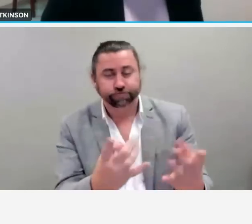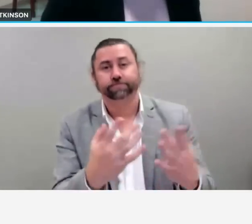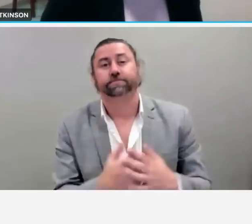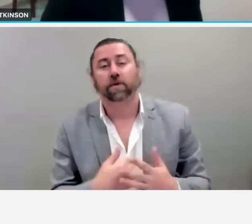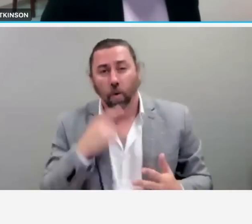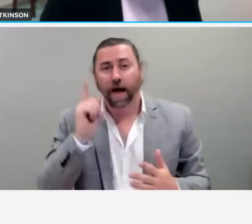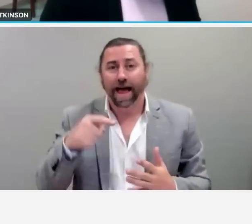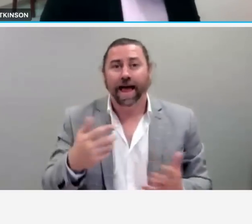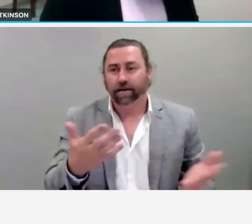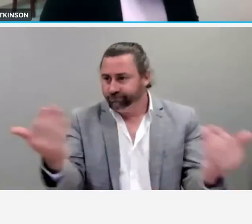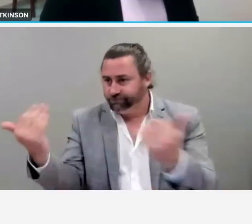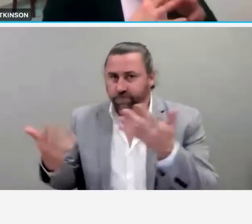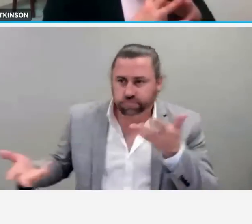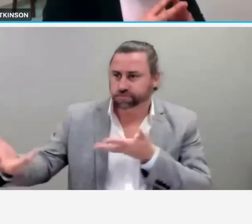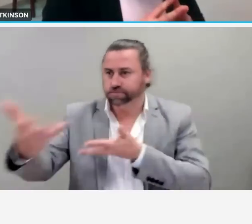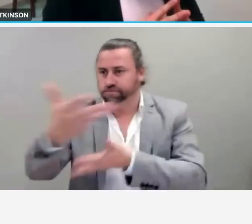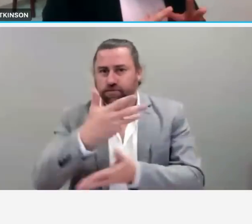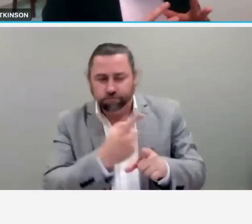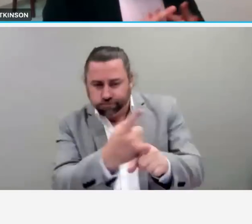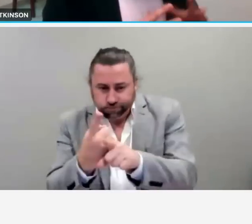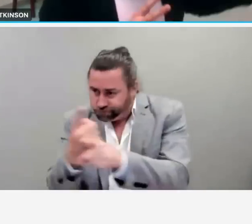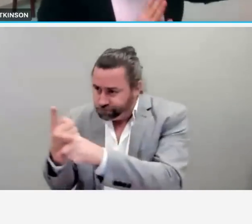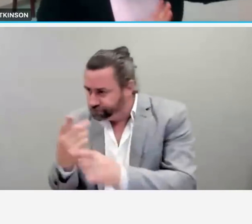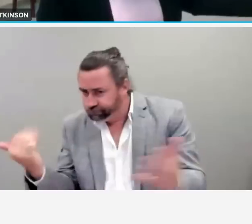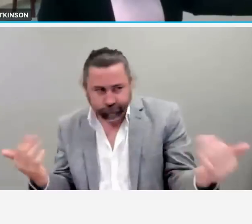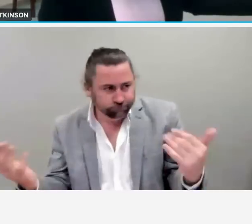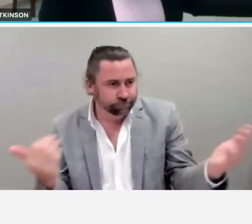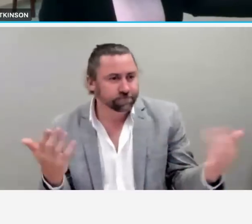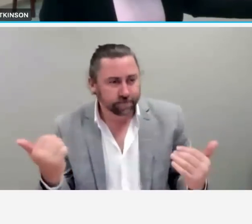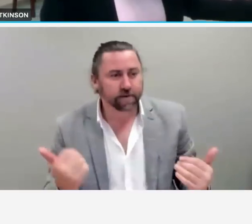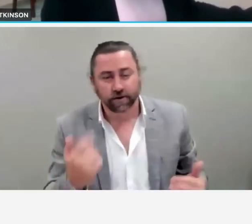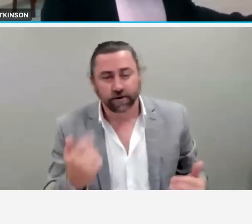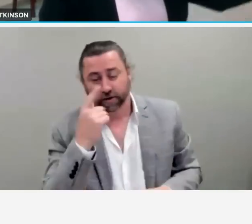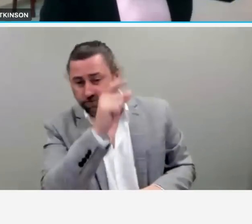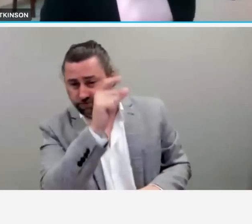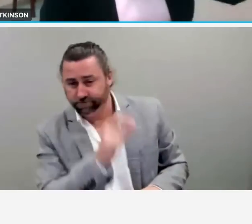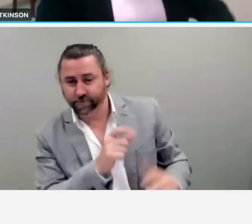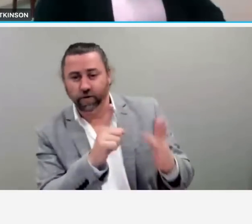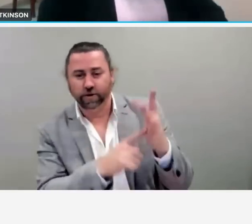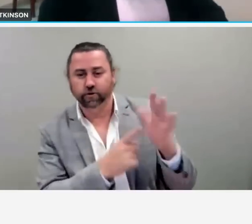consultations looking at a revised approach, so taking the model that we put up in January, making some